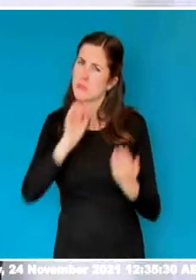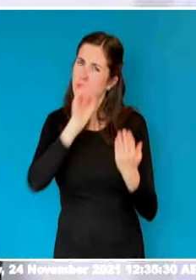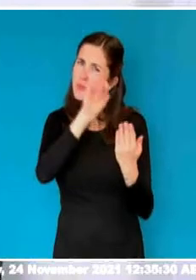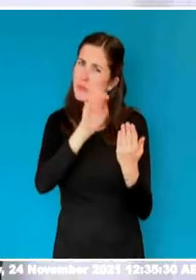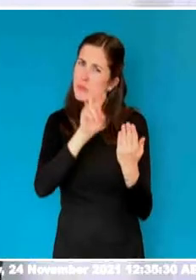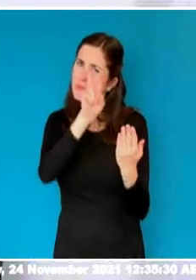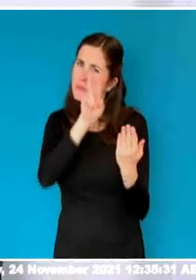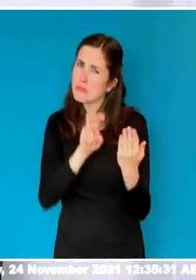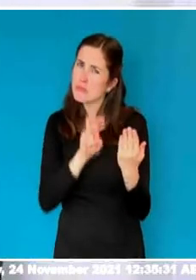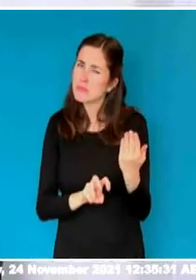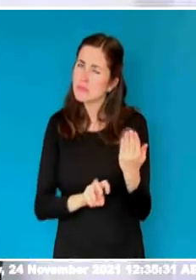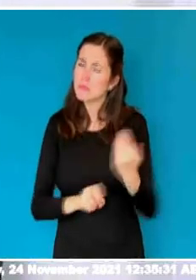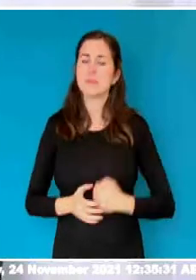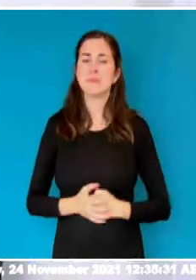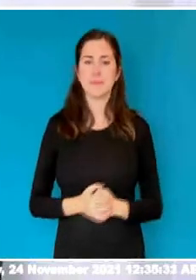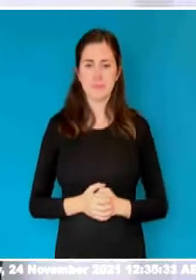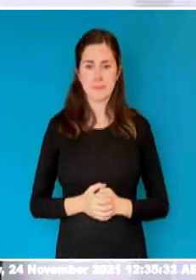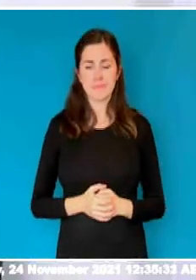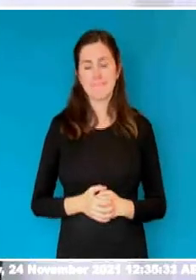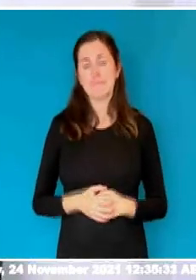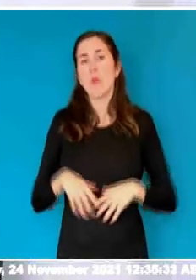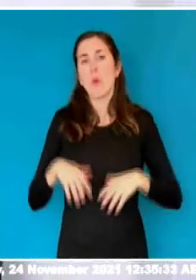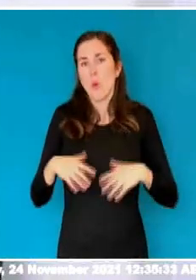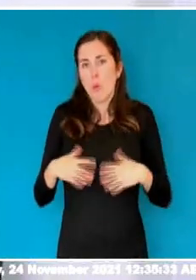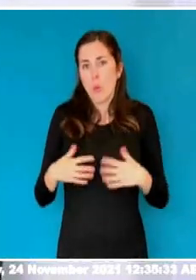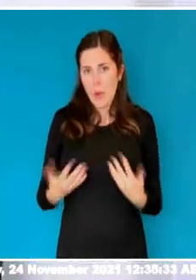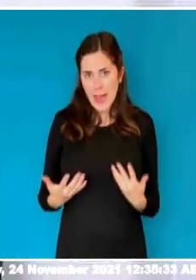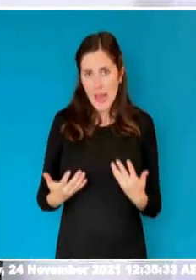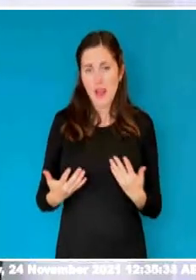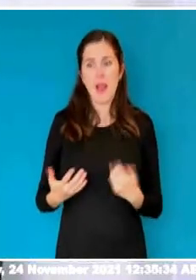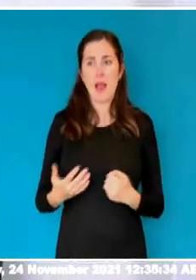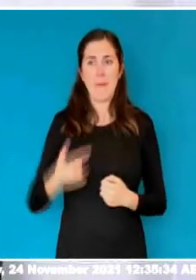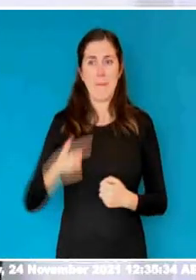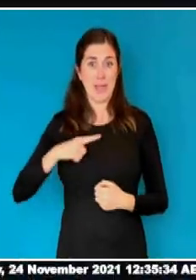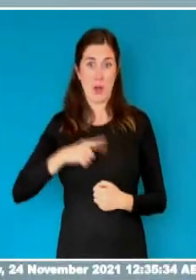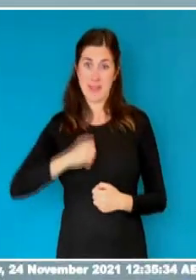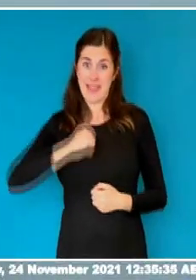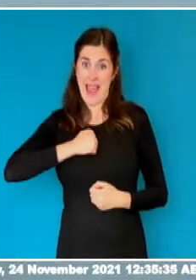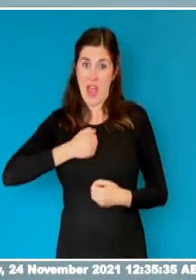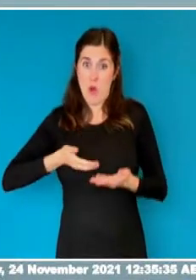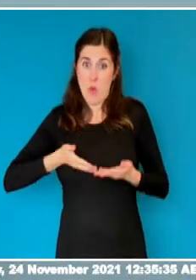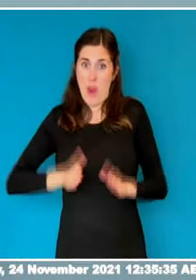Well, firstly, because we operate in a decentralised model, there is no kind of